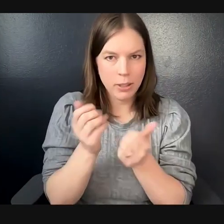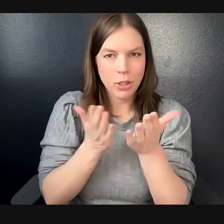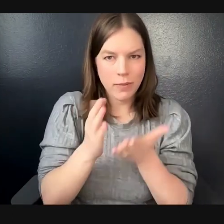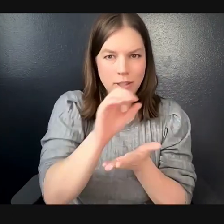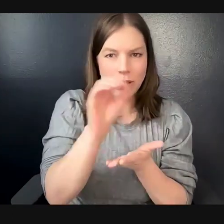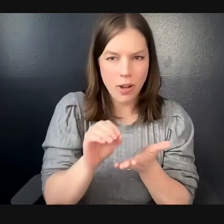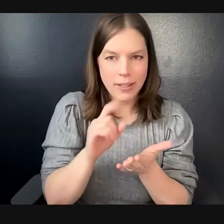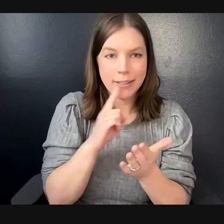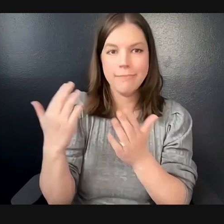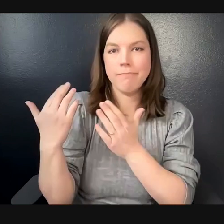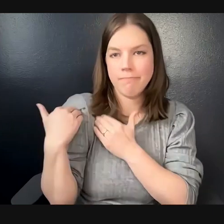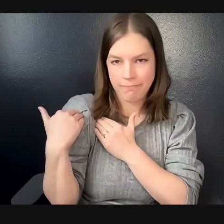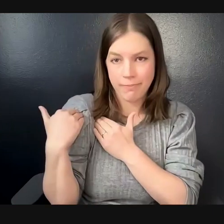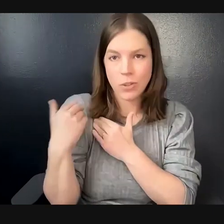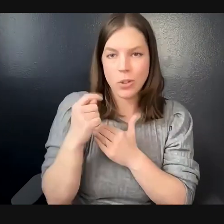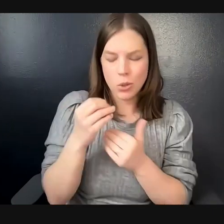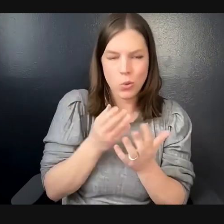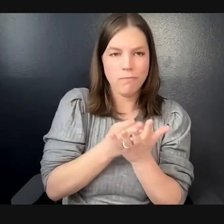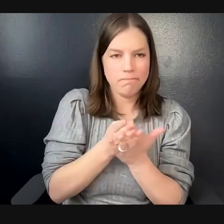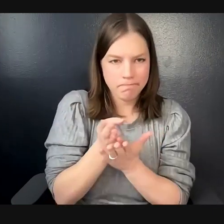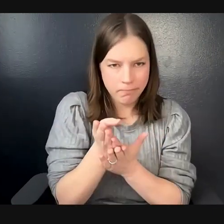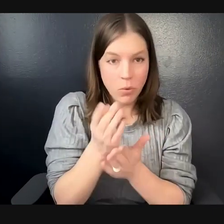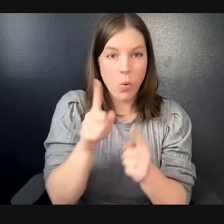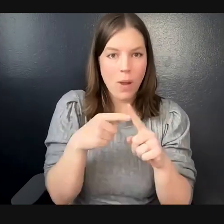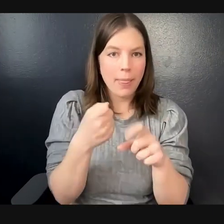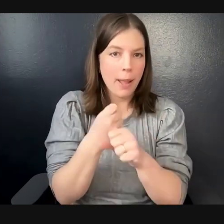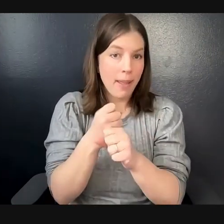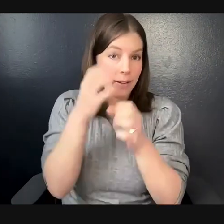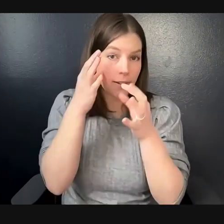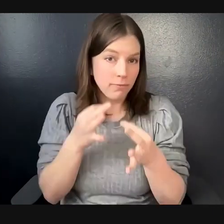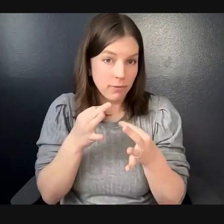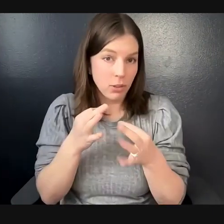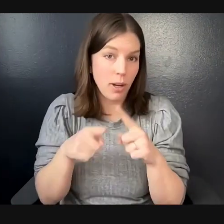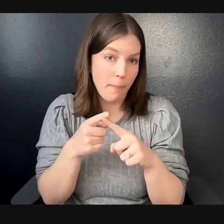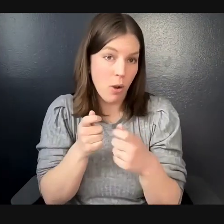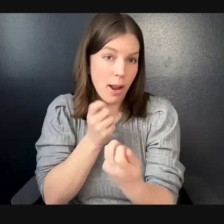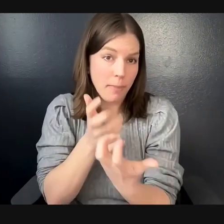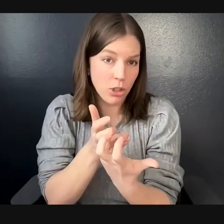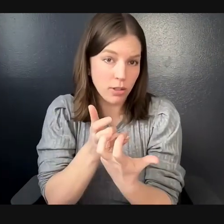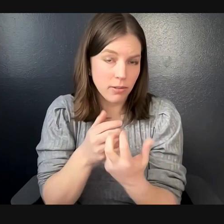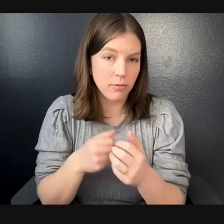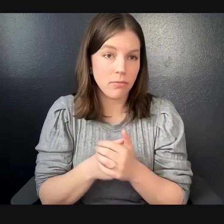to say that the Disability Services Office is obligated to go through a conversation with you